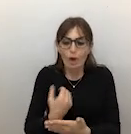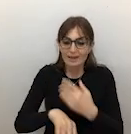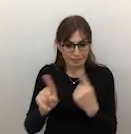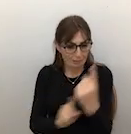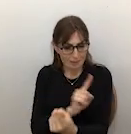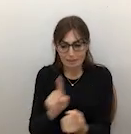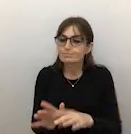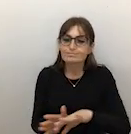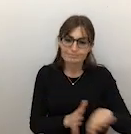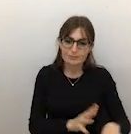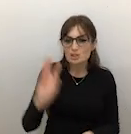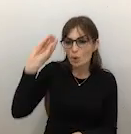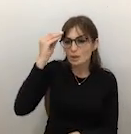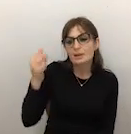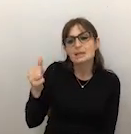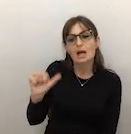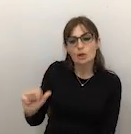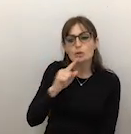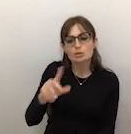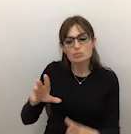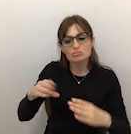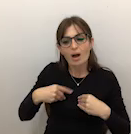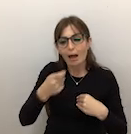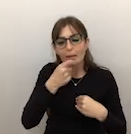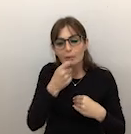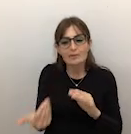meetings, so committees are used to take on focused areas